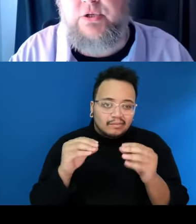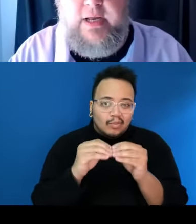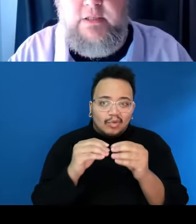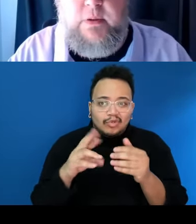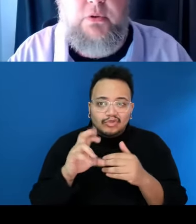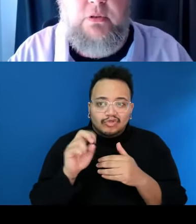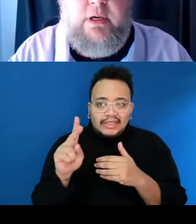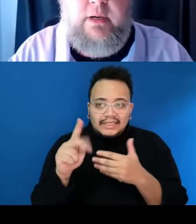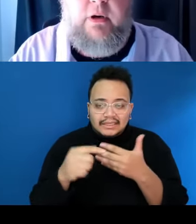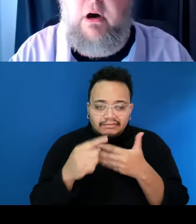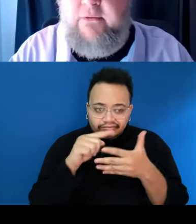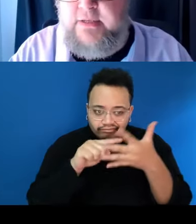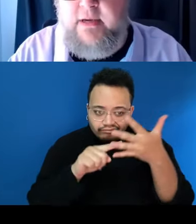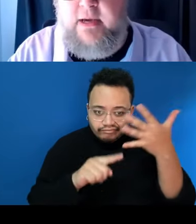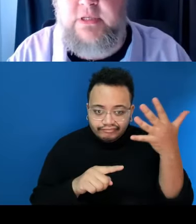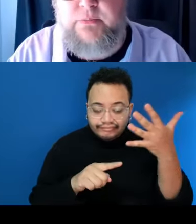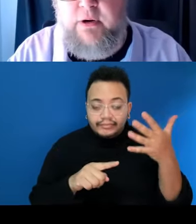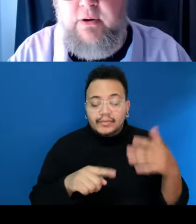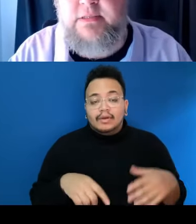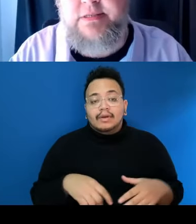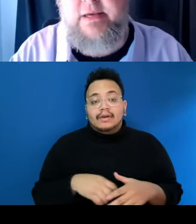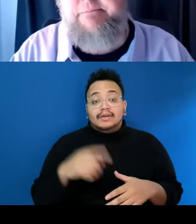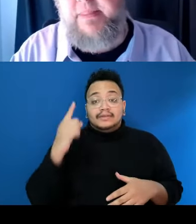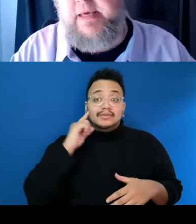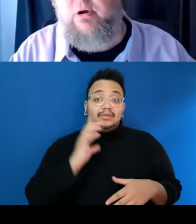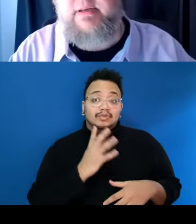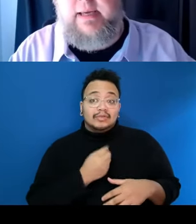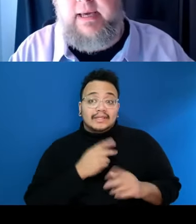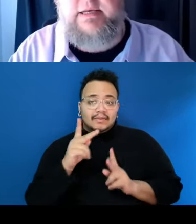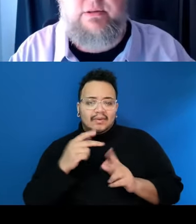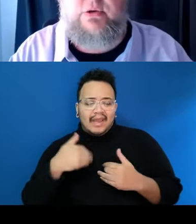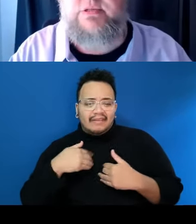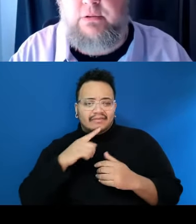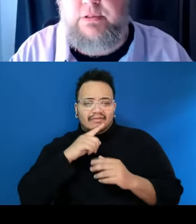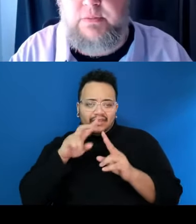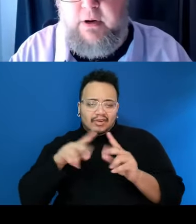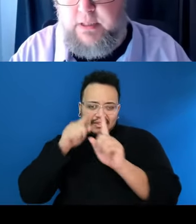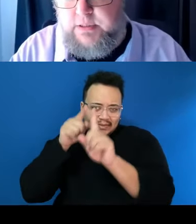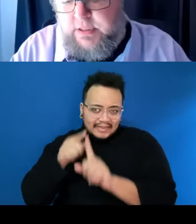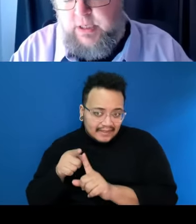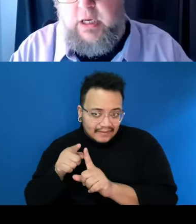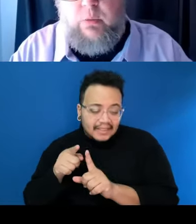that trans people oftentimes experience that are gonna add to those health disparities.